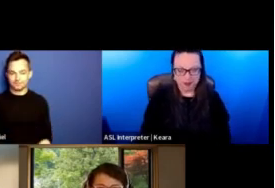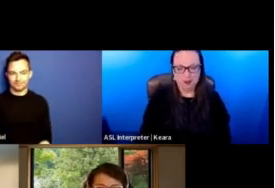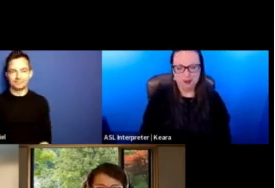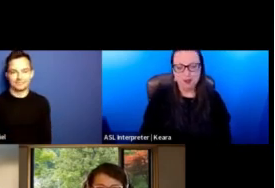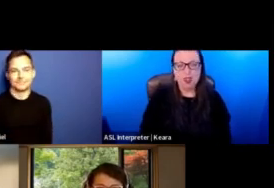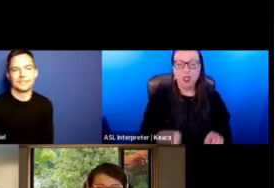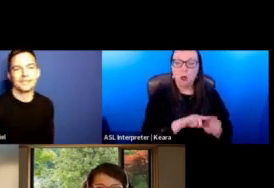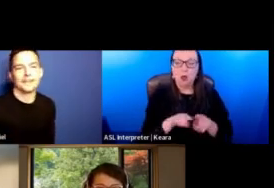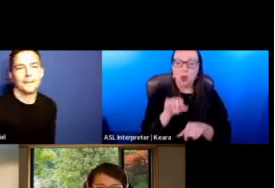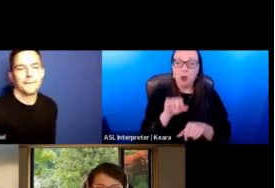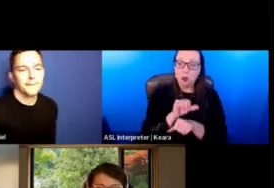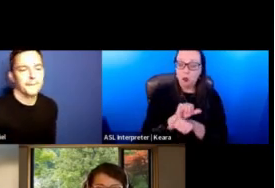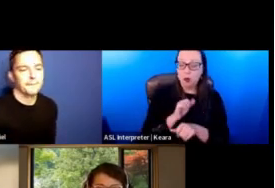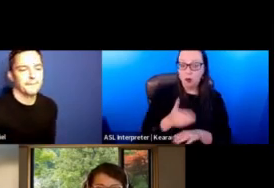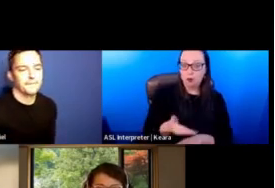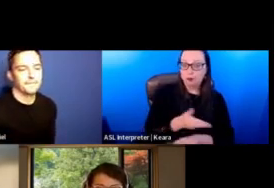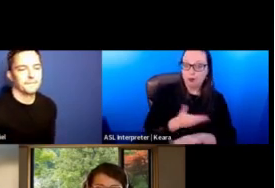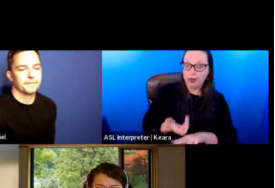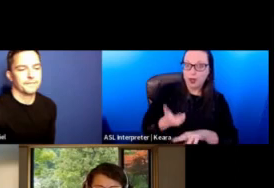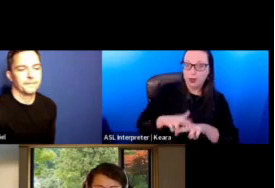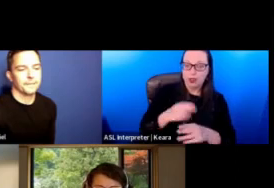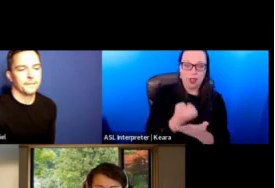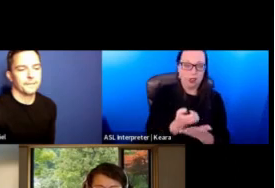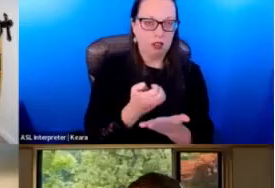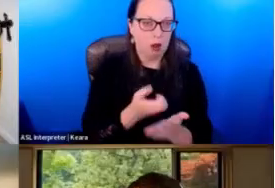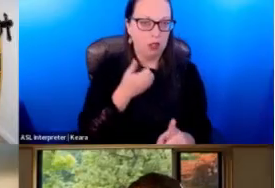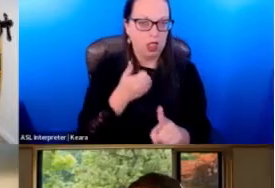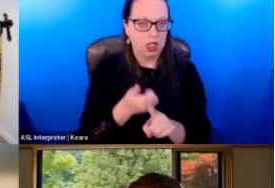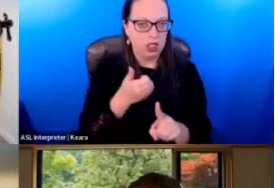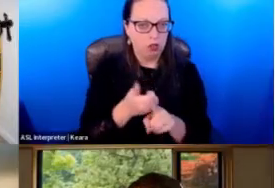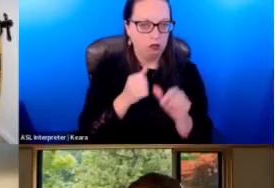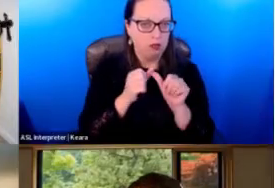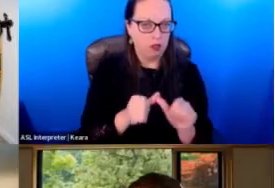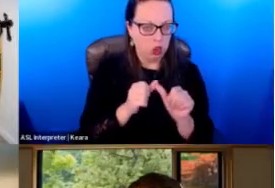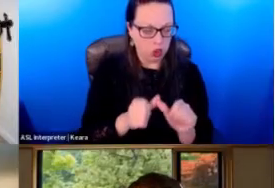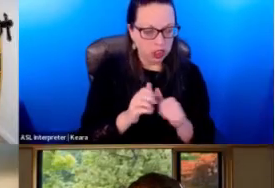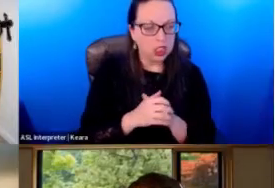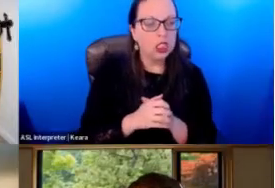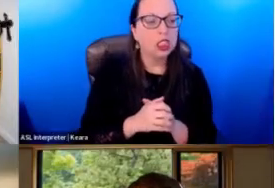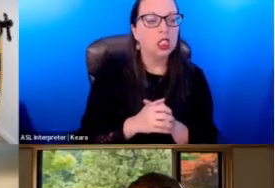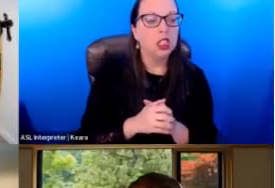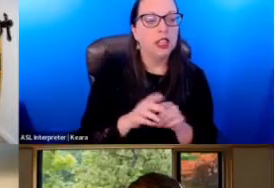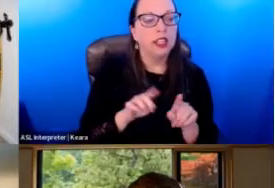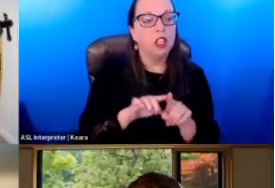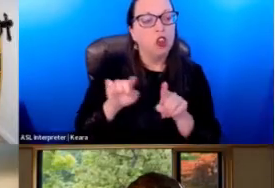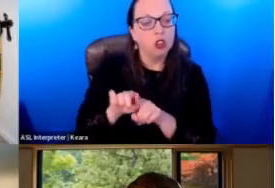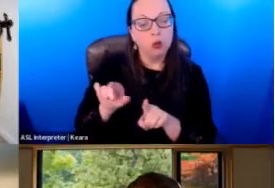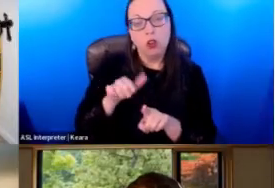what that would look like components of that the next steps, or may be just enhancing a current partnership with